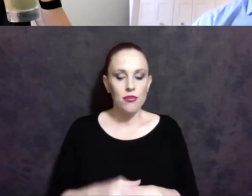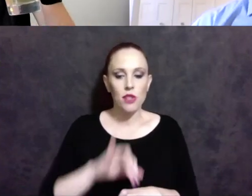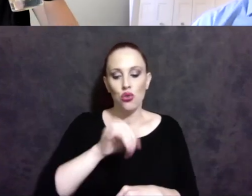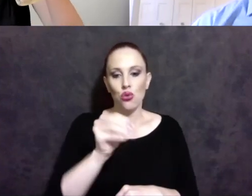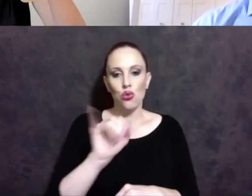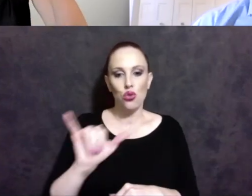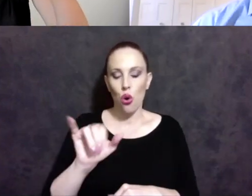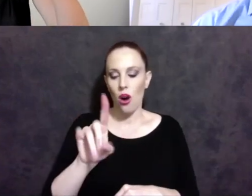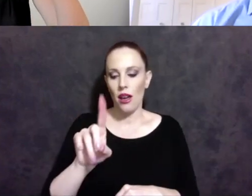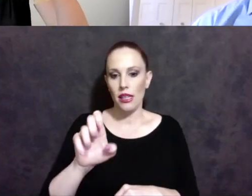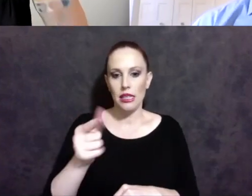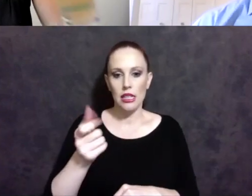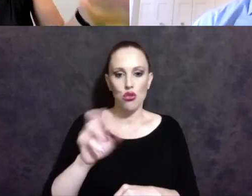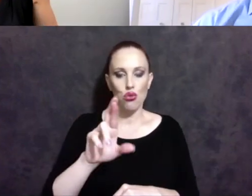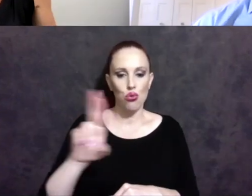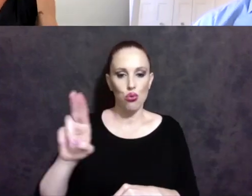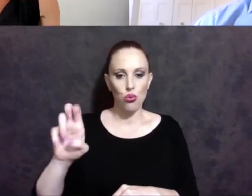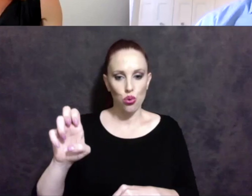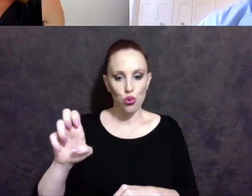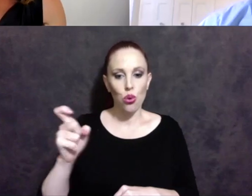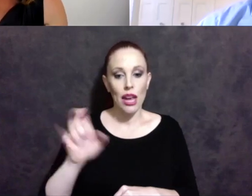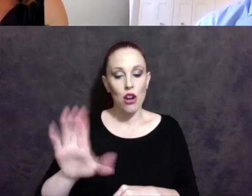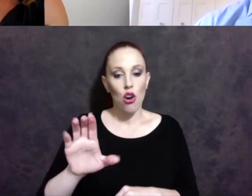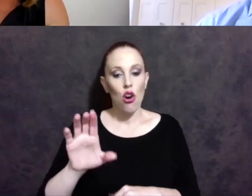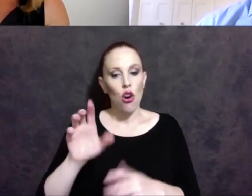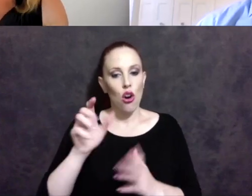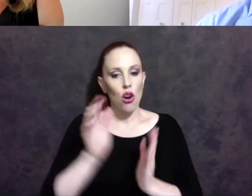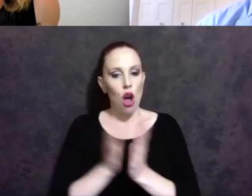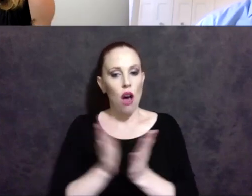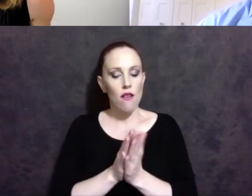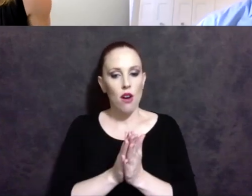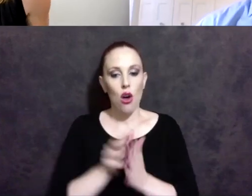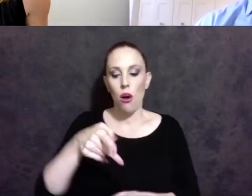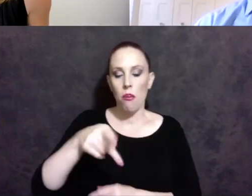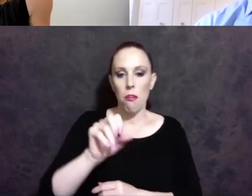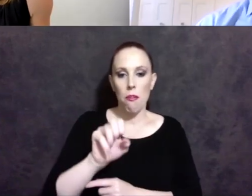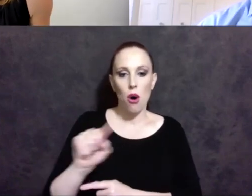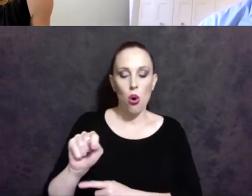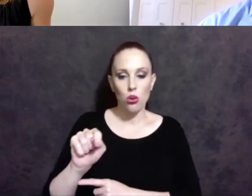slave syndrome speaks eloquently about intergenerational trauma so that's a great resource for a lot